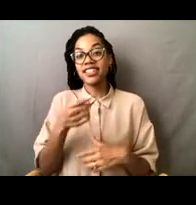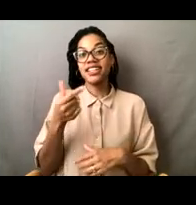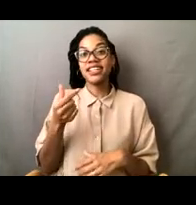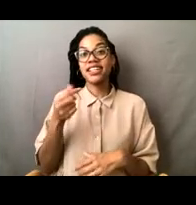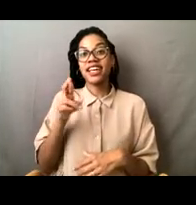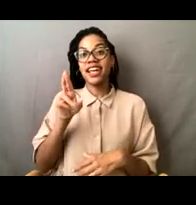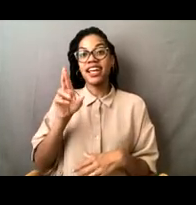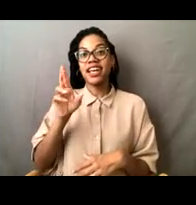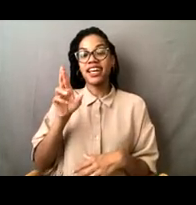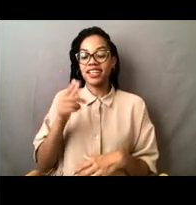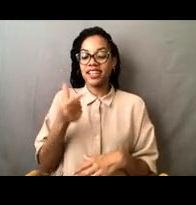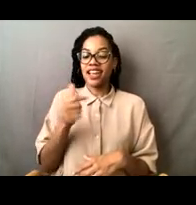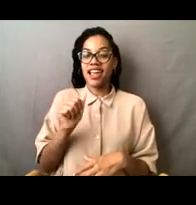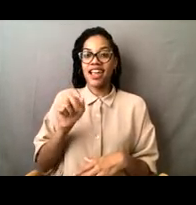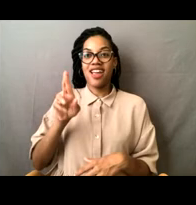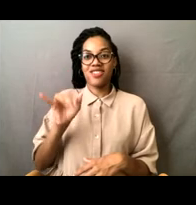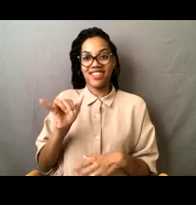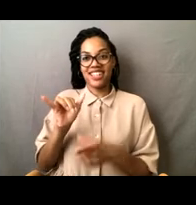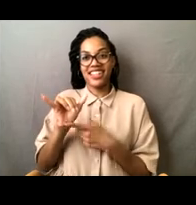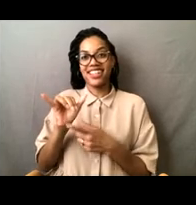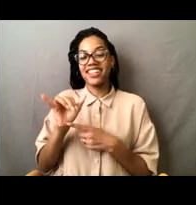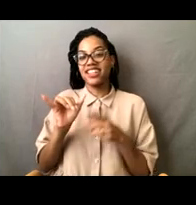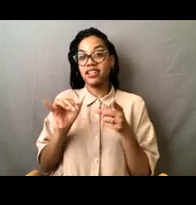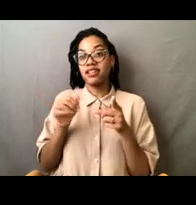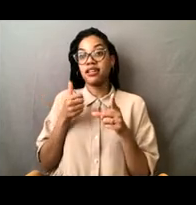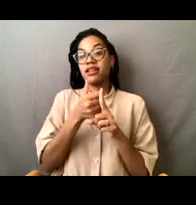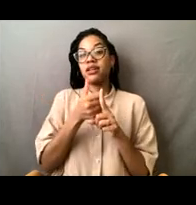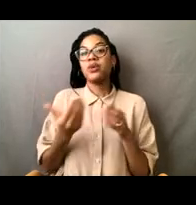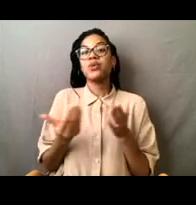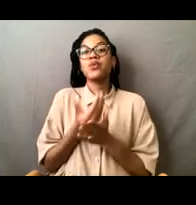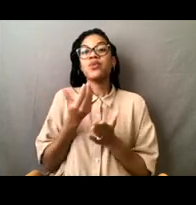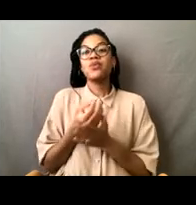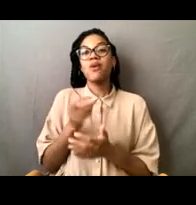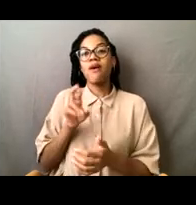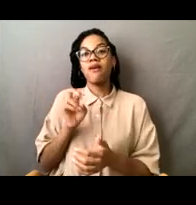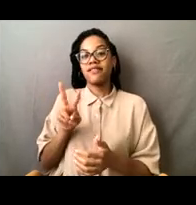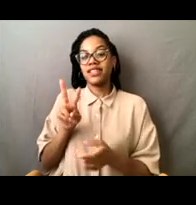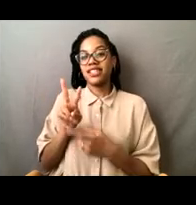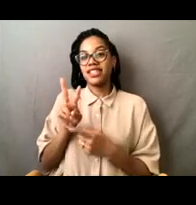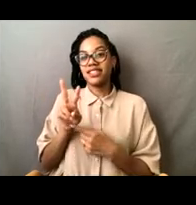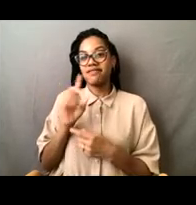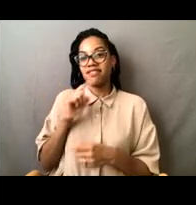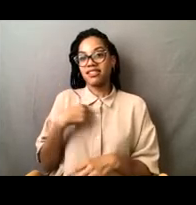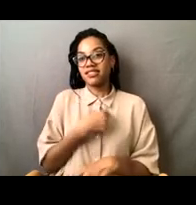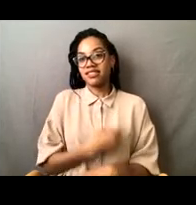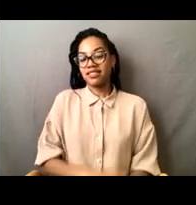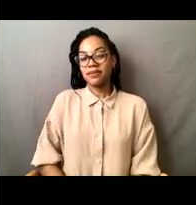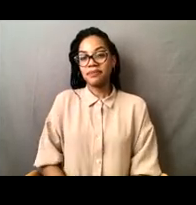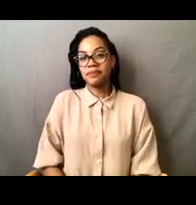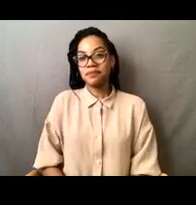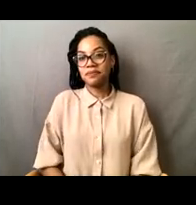Gary is a new remotely operated vehicle for us, and so this is where the camera is right here,